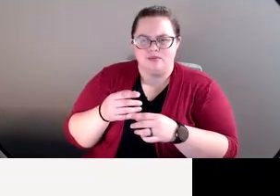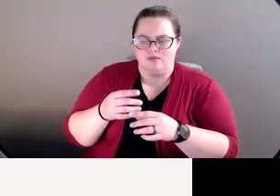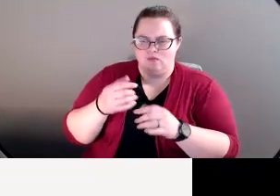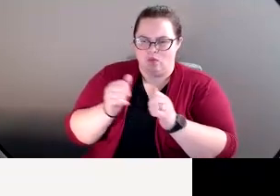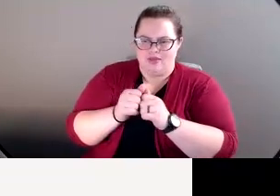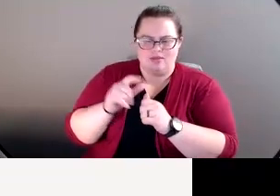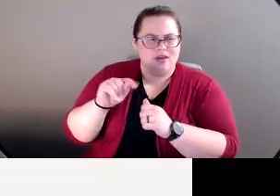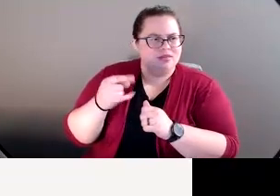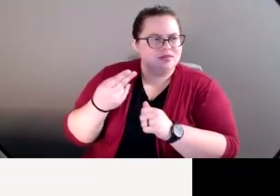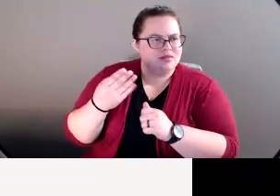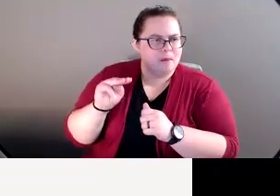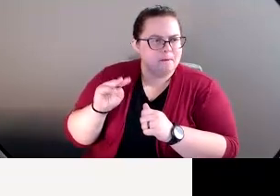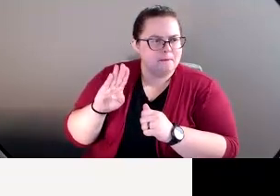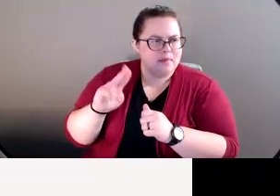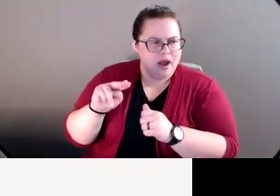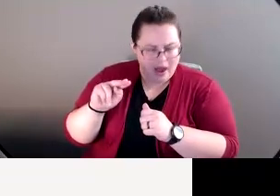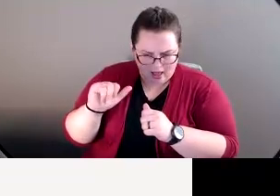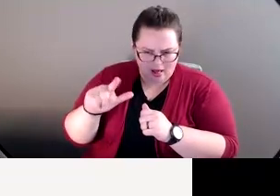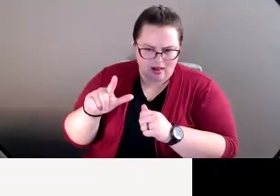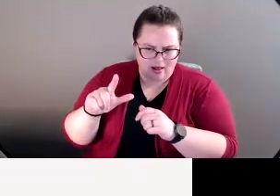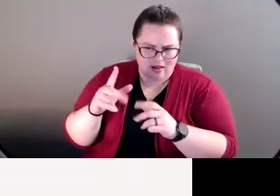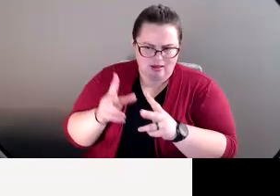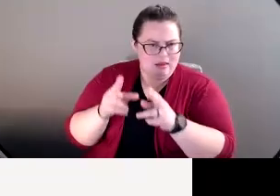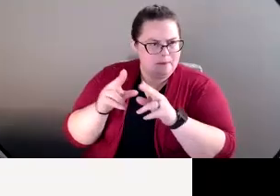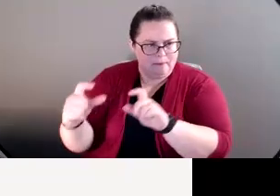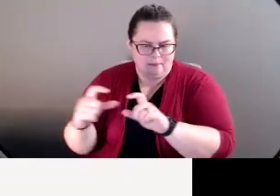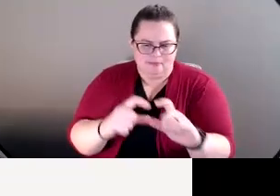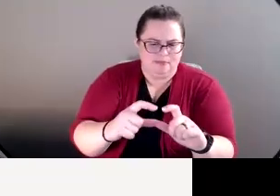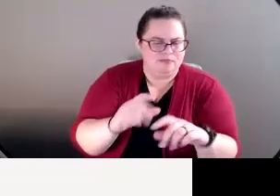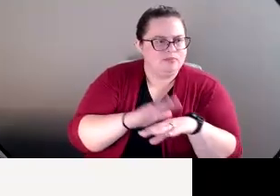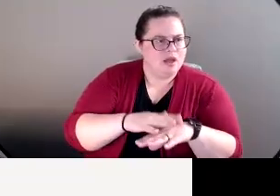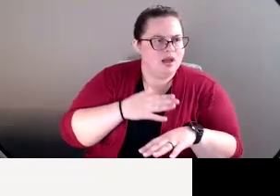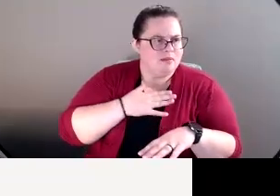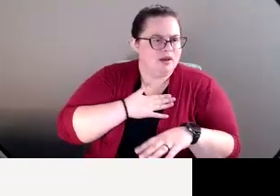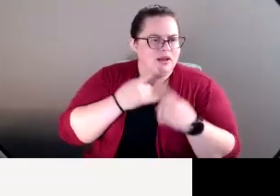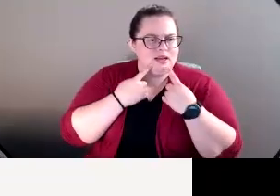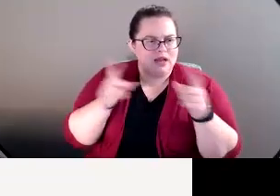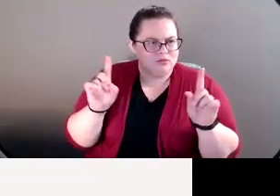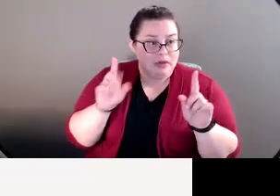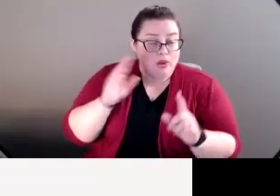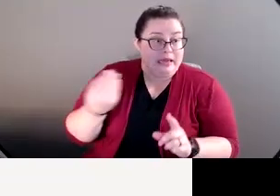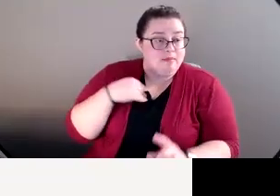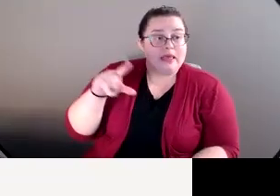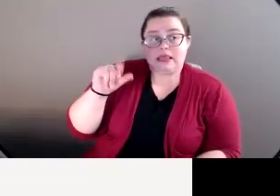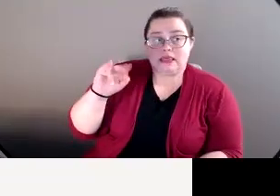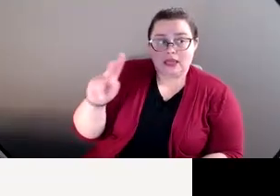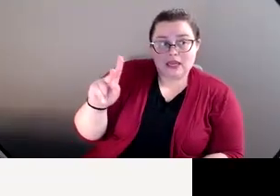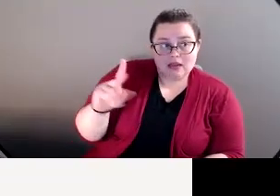into my announcement. It just it would give me a link, but it wasn't giving me, like,